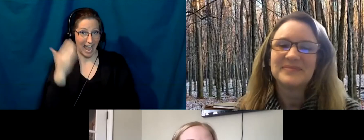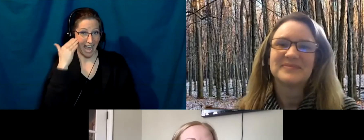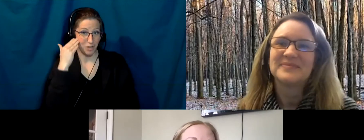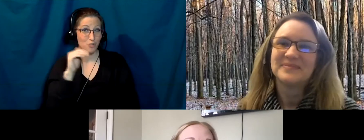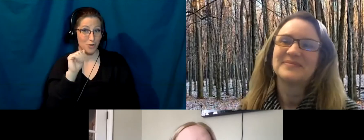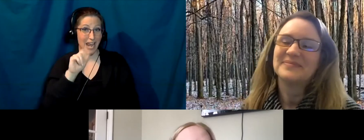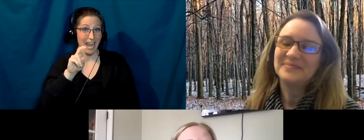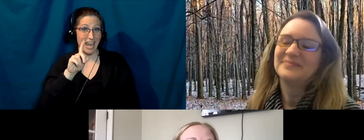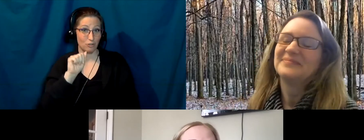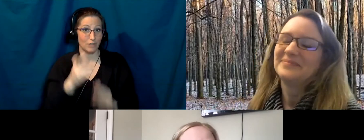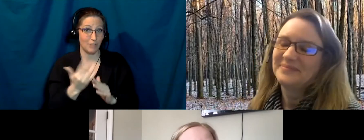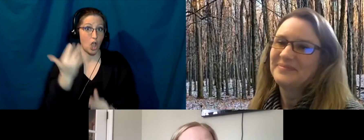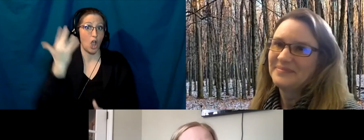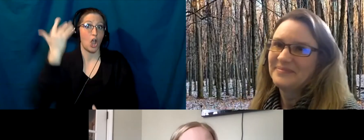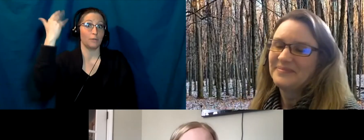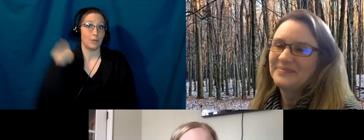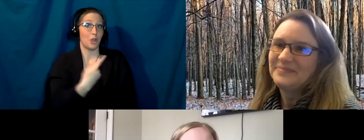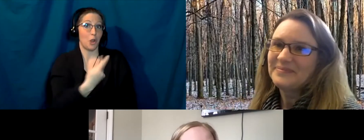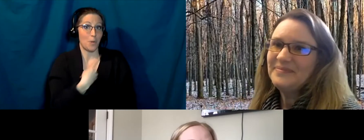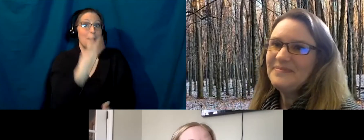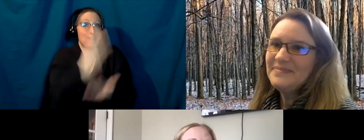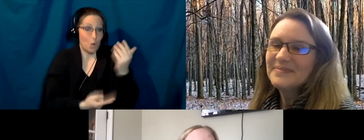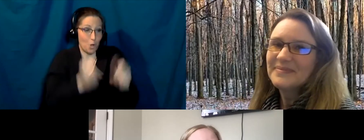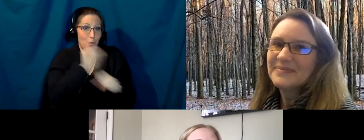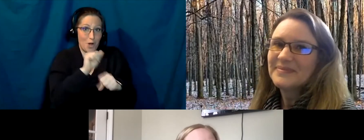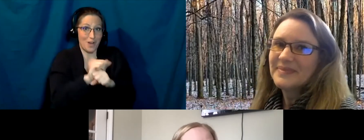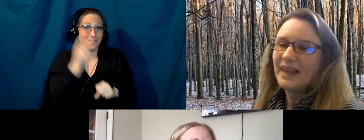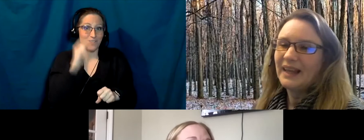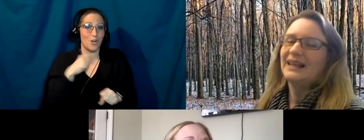service where we both work to help people find jobs. So Andrea's had a long history